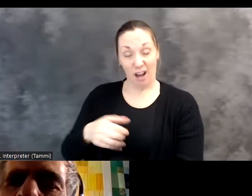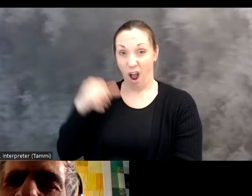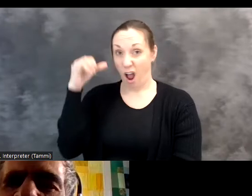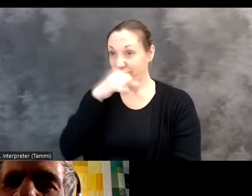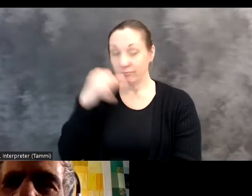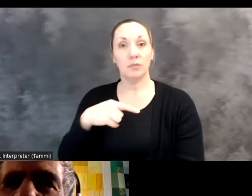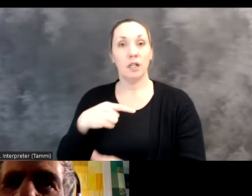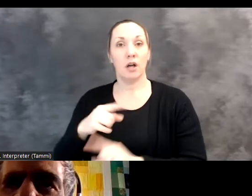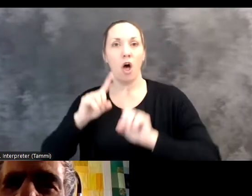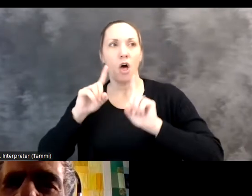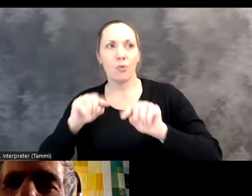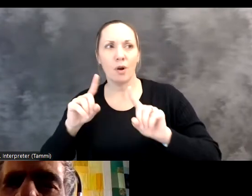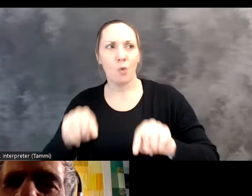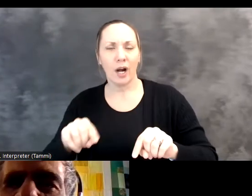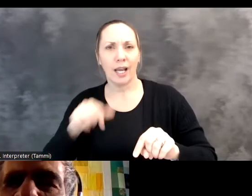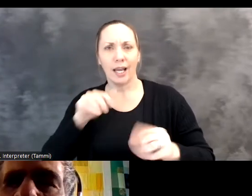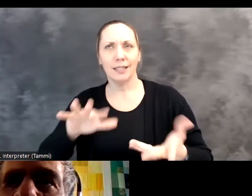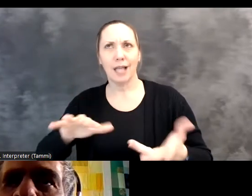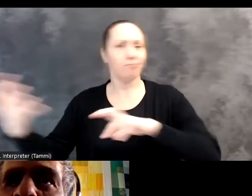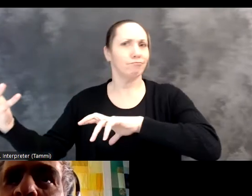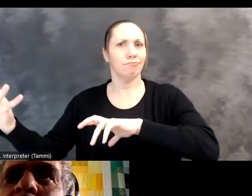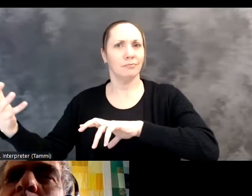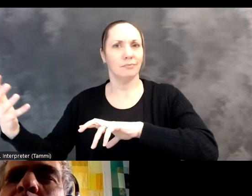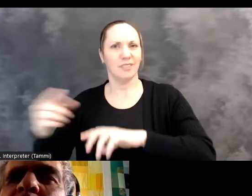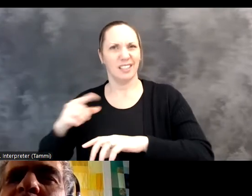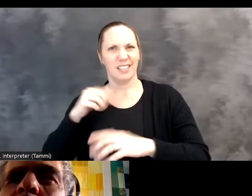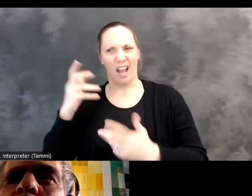do very well, under observation what you see, it is normally